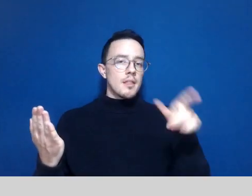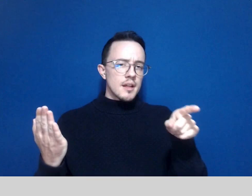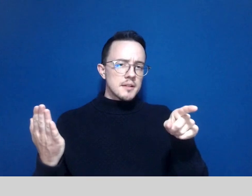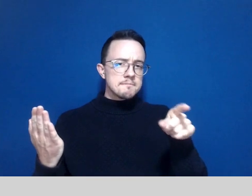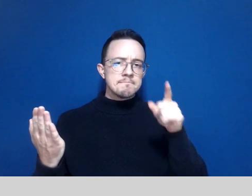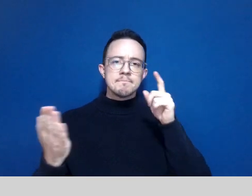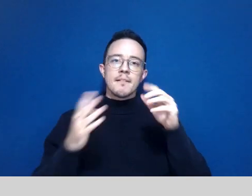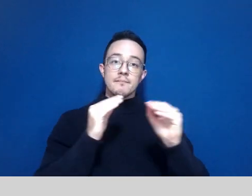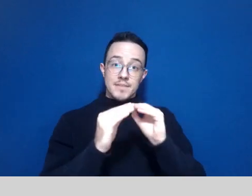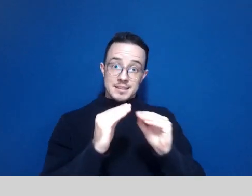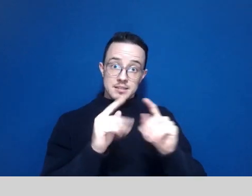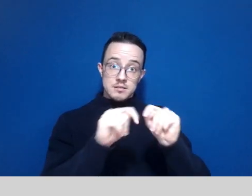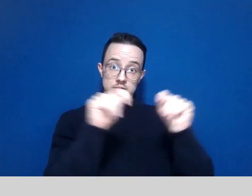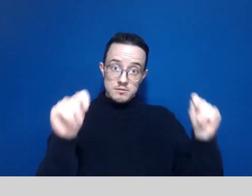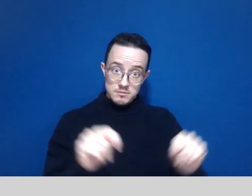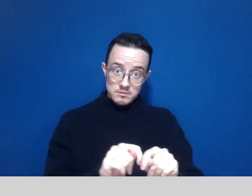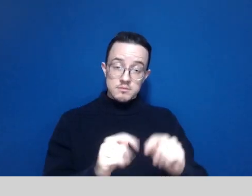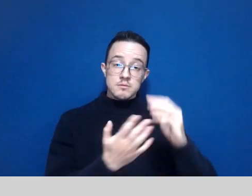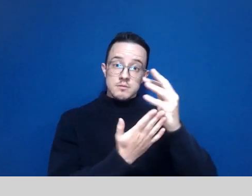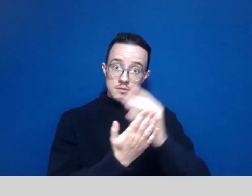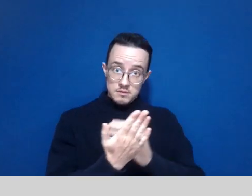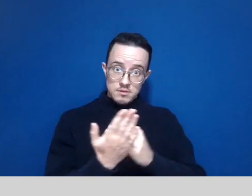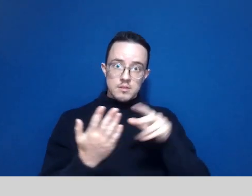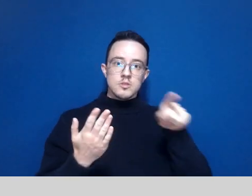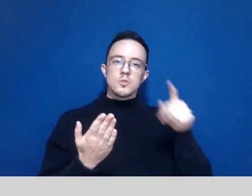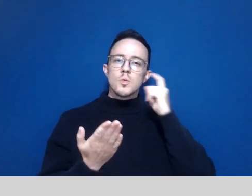to identify the phrases that are most problematic